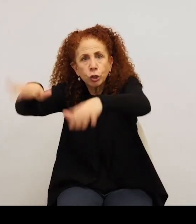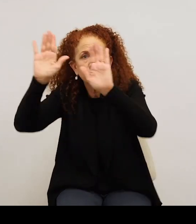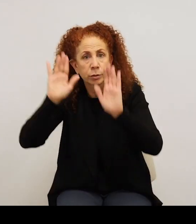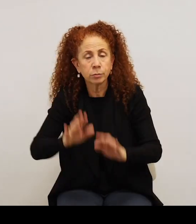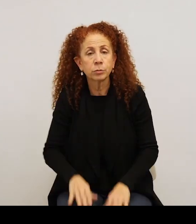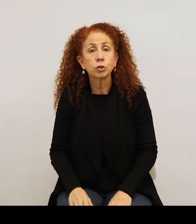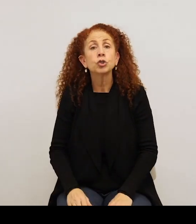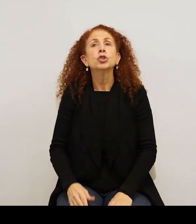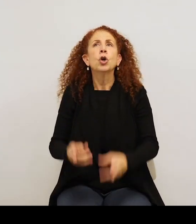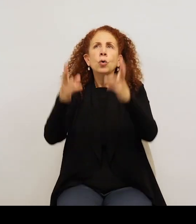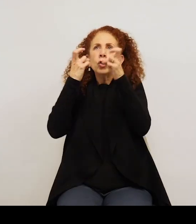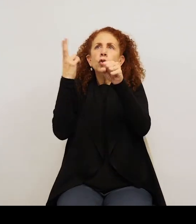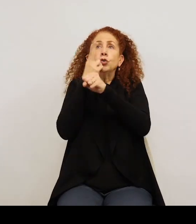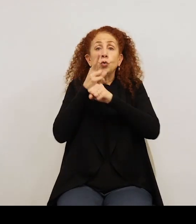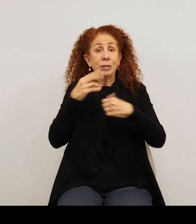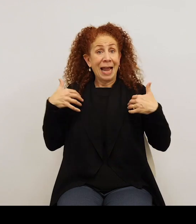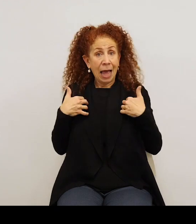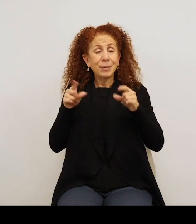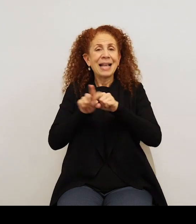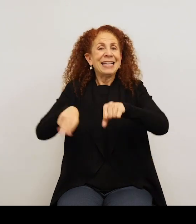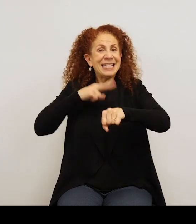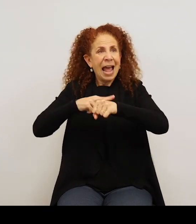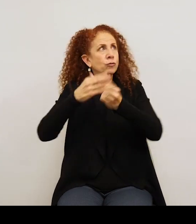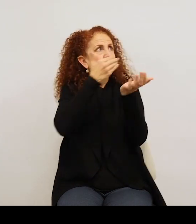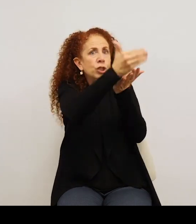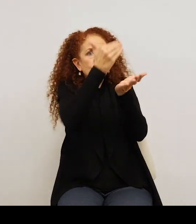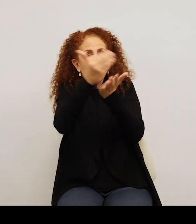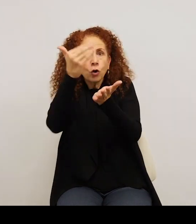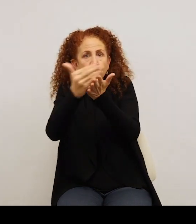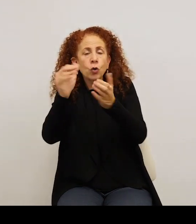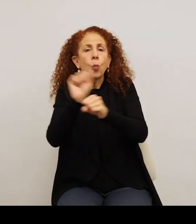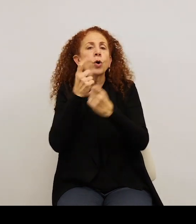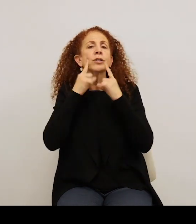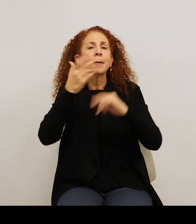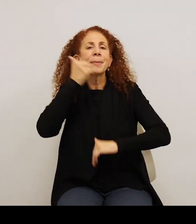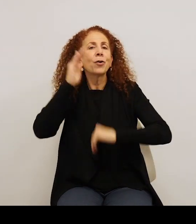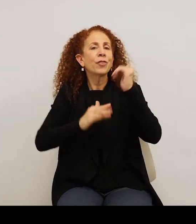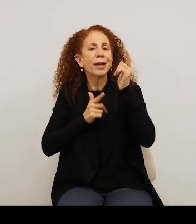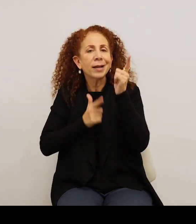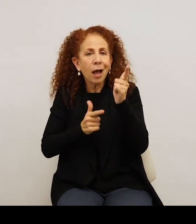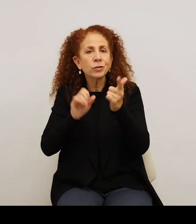Using these animals as natural deterrents works much better than using guns or poison